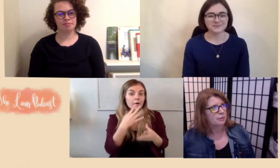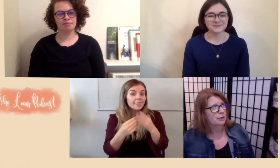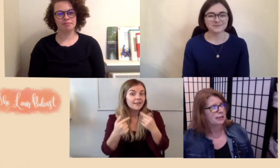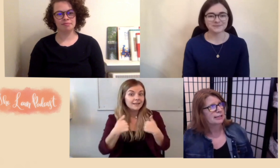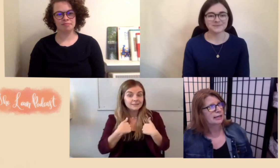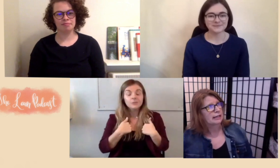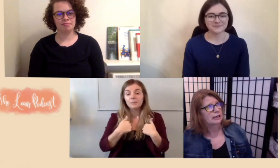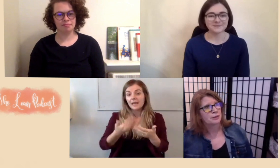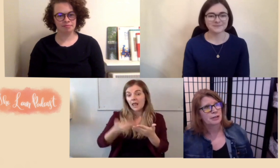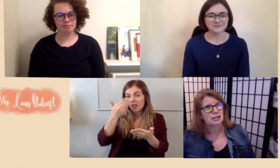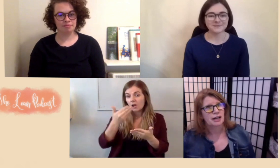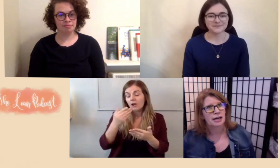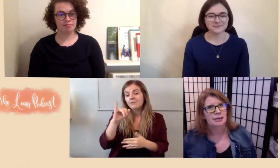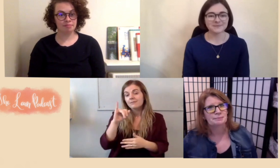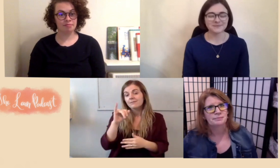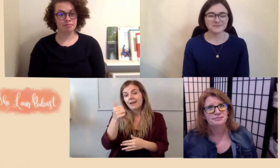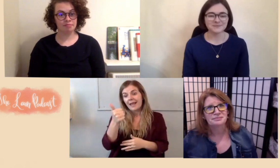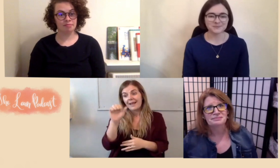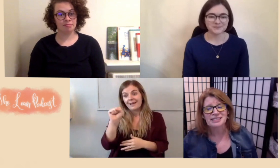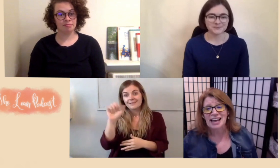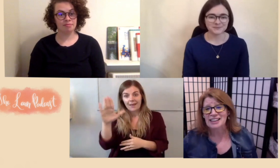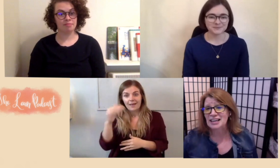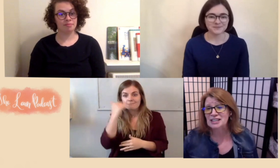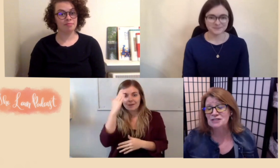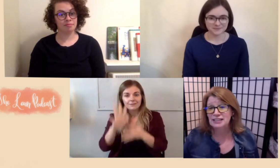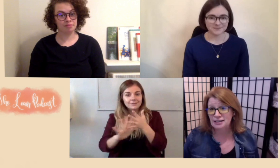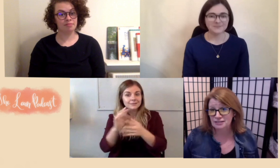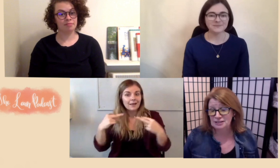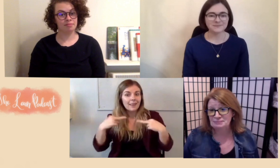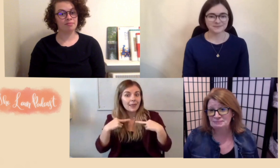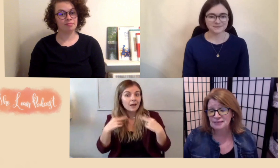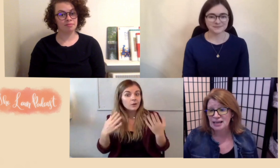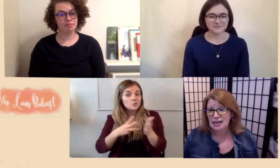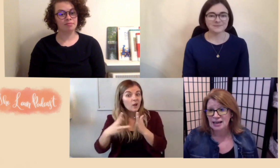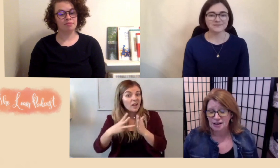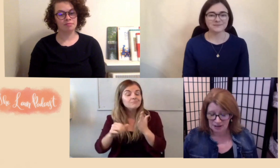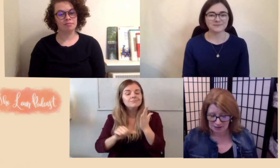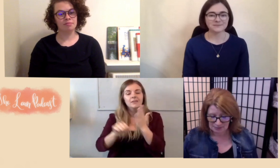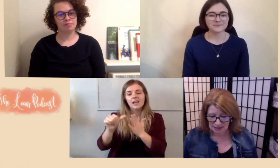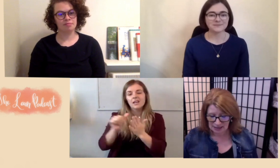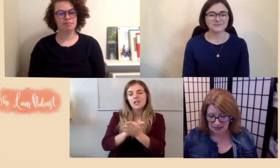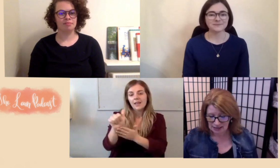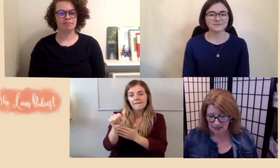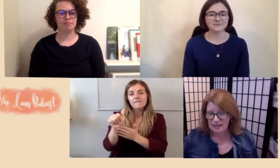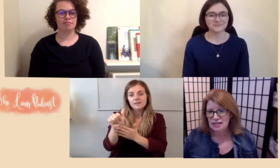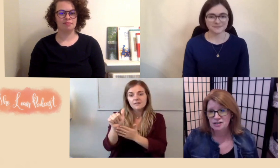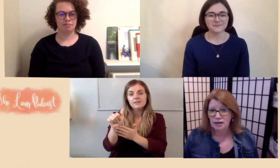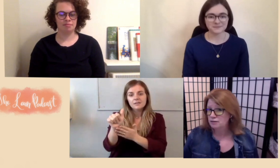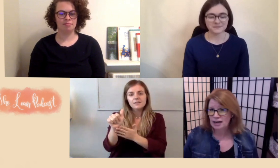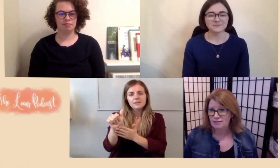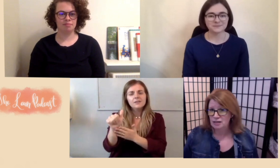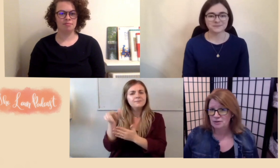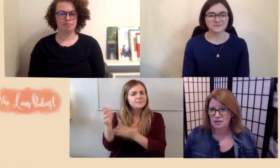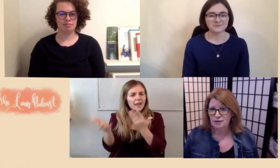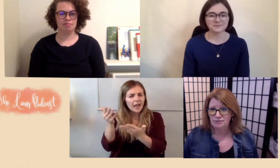at the age of 11, in the theater. I don't have anybody in my family who is deaf,